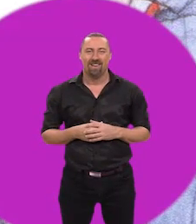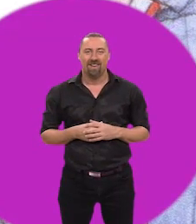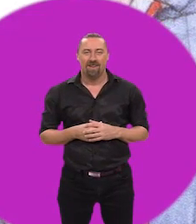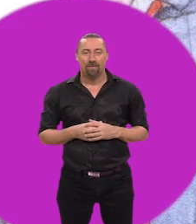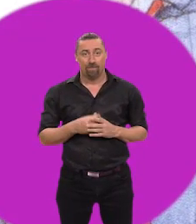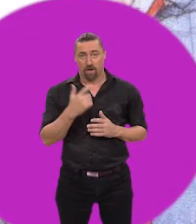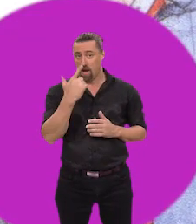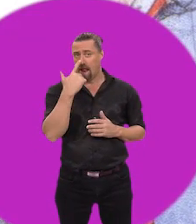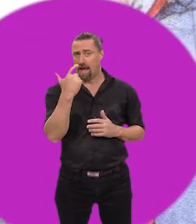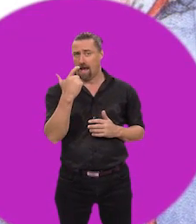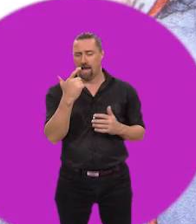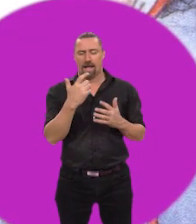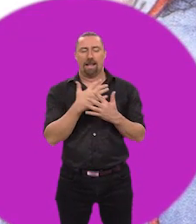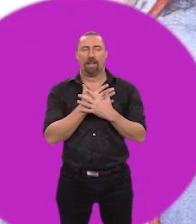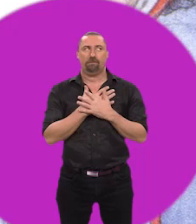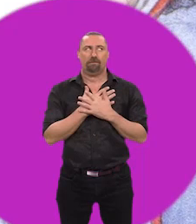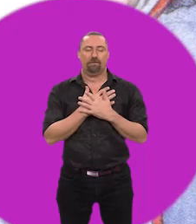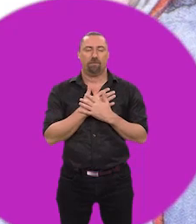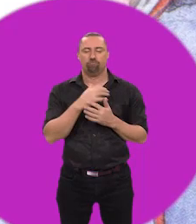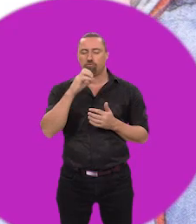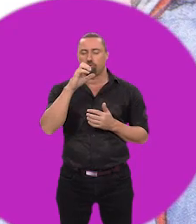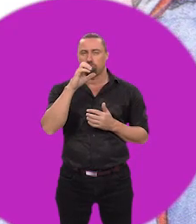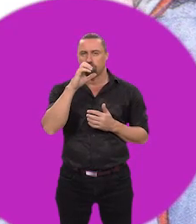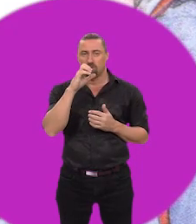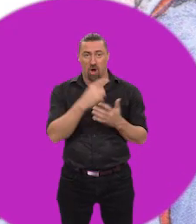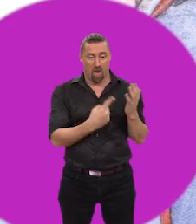Lucky loved milk, all the joeys did.